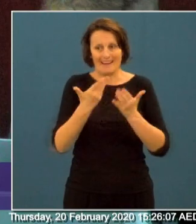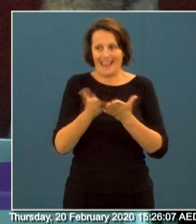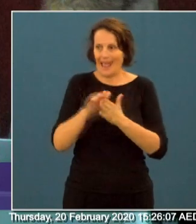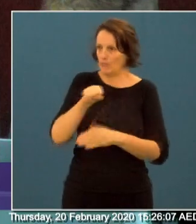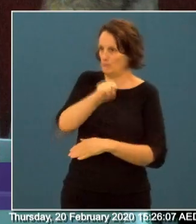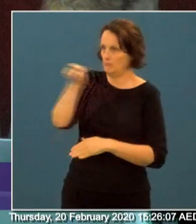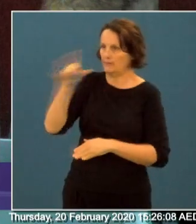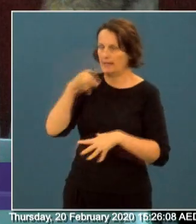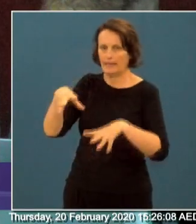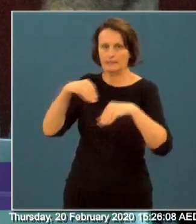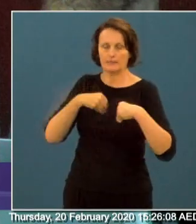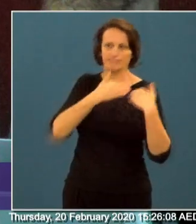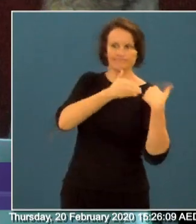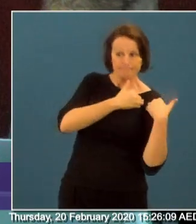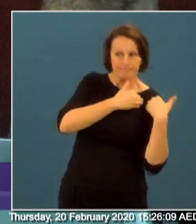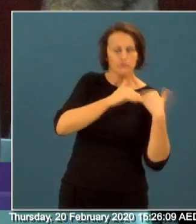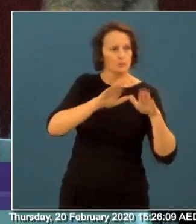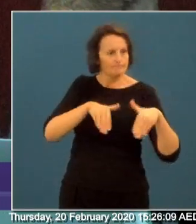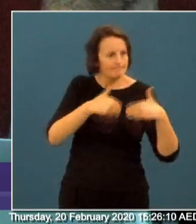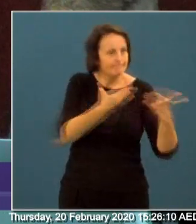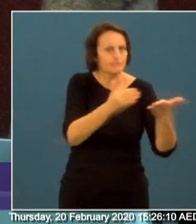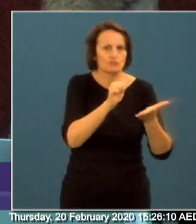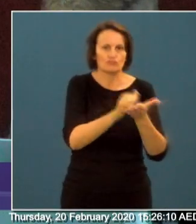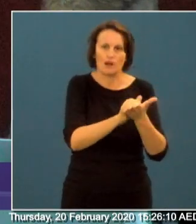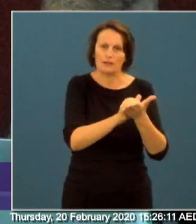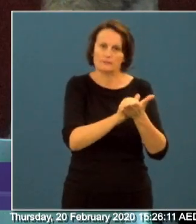You've referred to capturing outcomes.